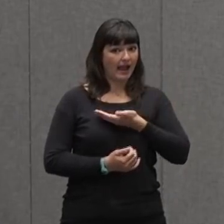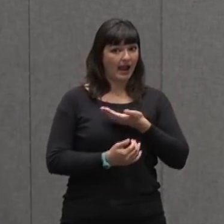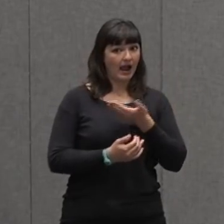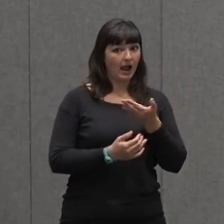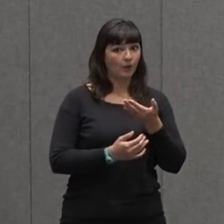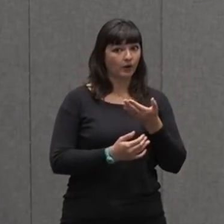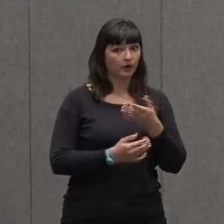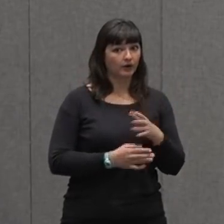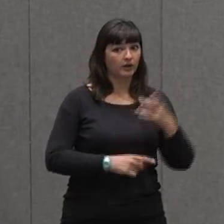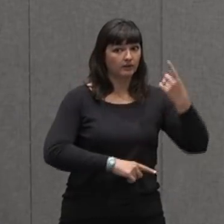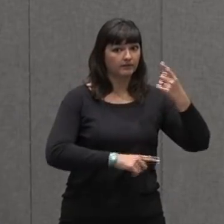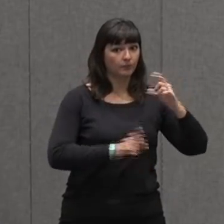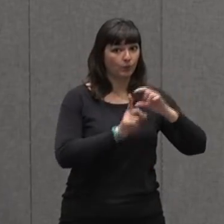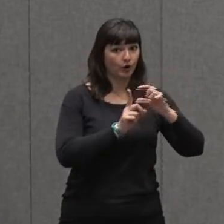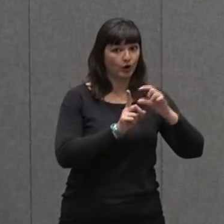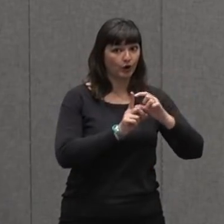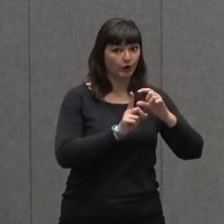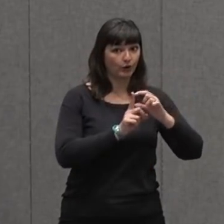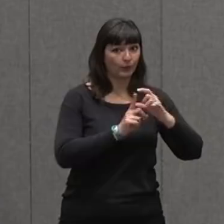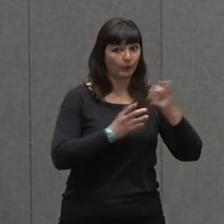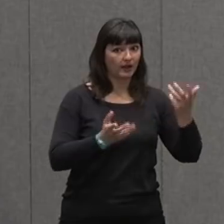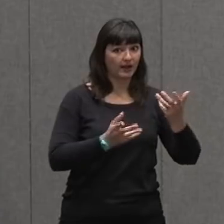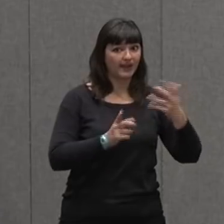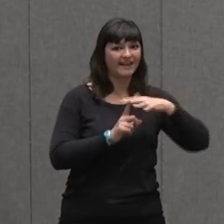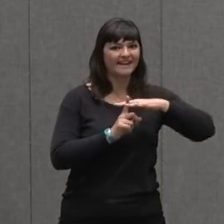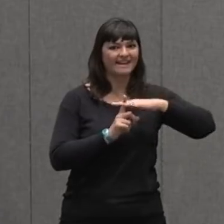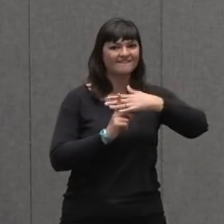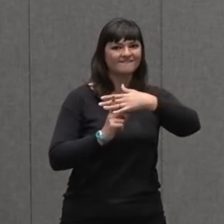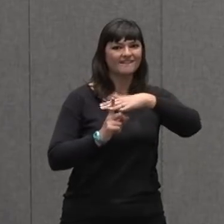It's environment. And we said environment is a surroundings